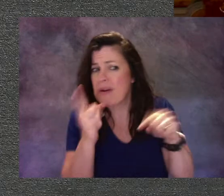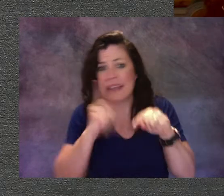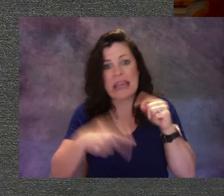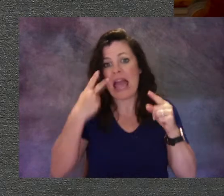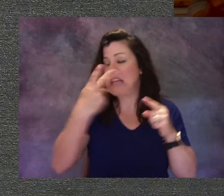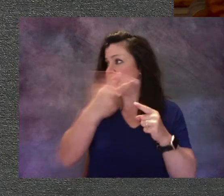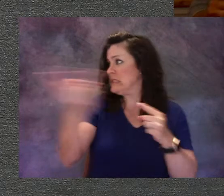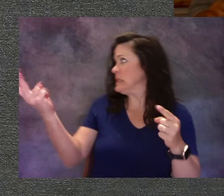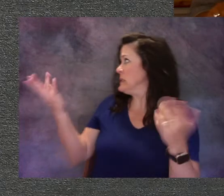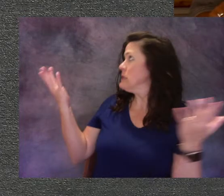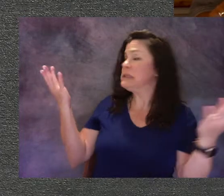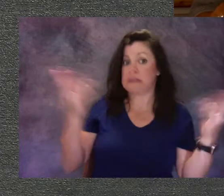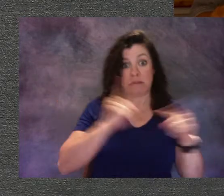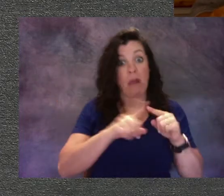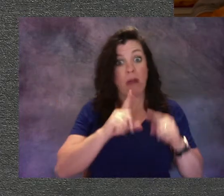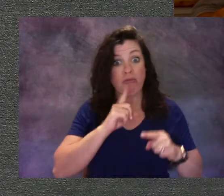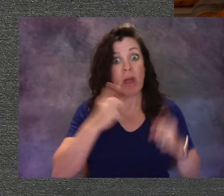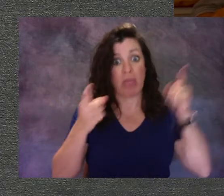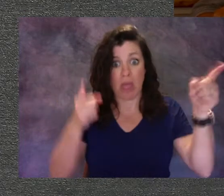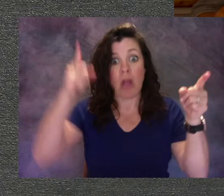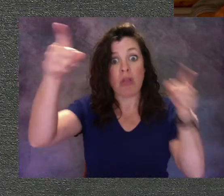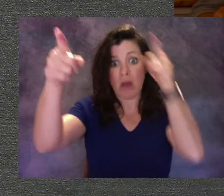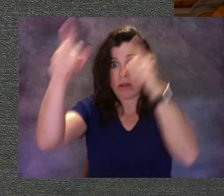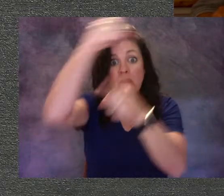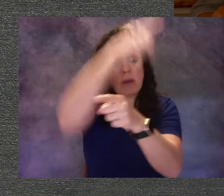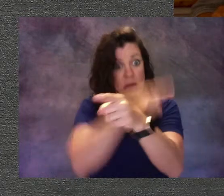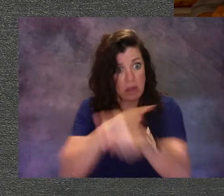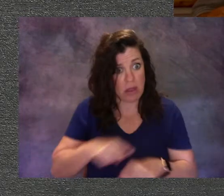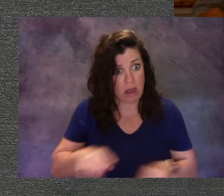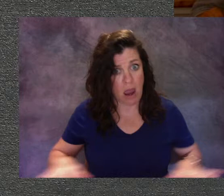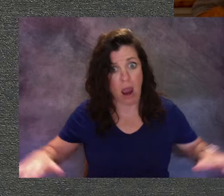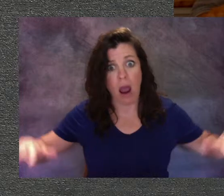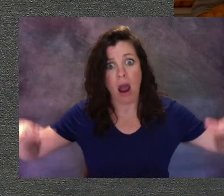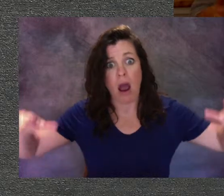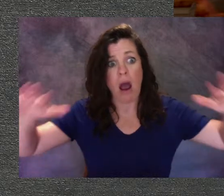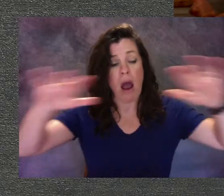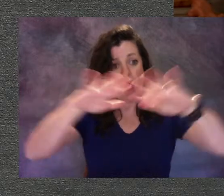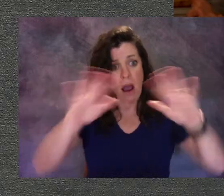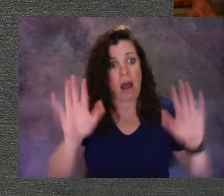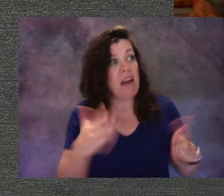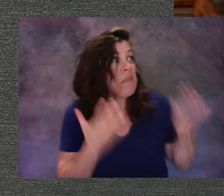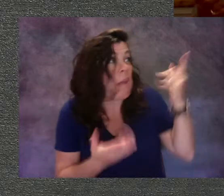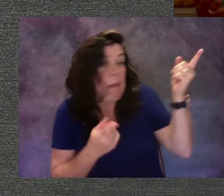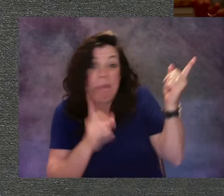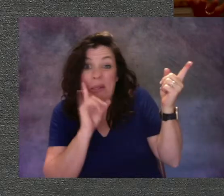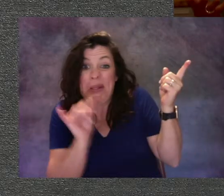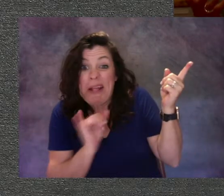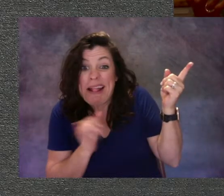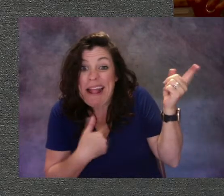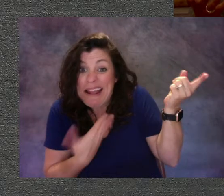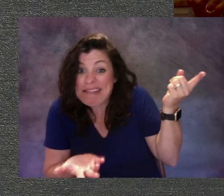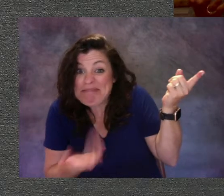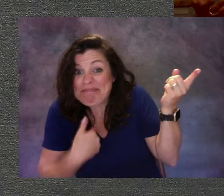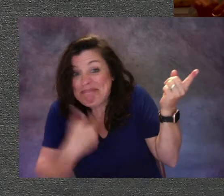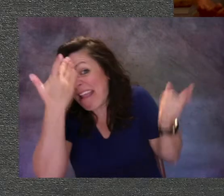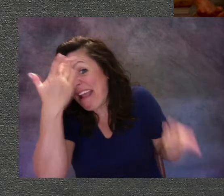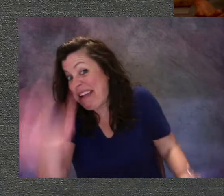But I was just being silly and thought maybe, that's what they look like. I don't know.